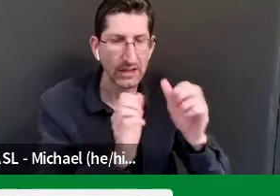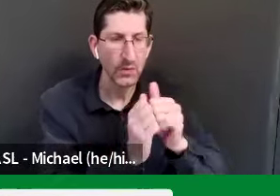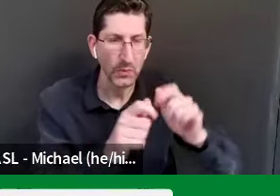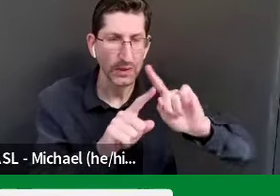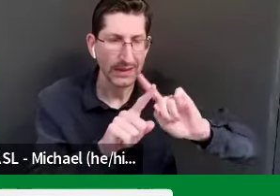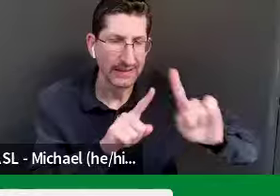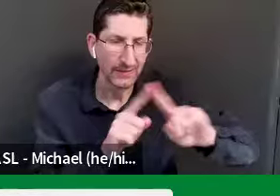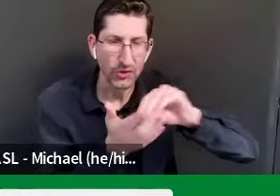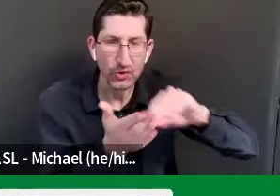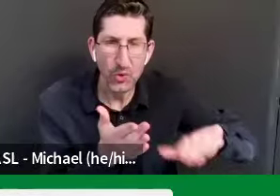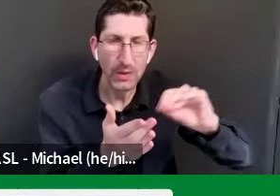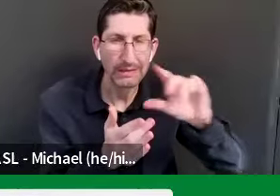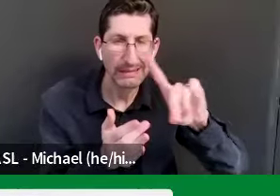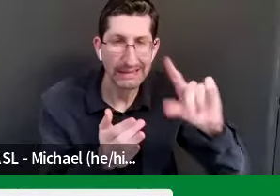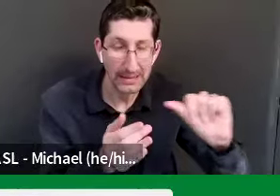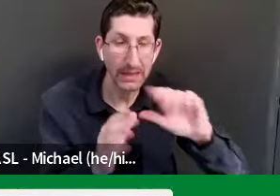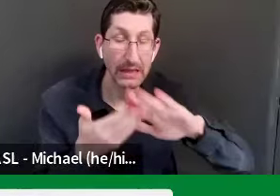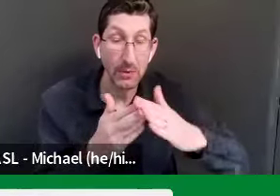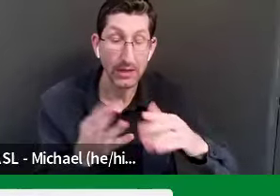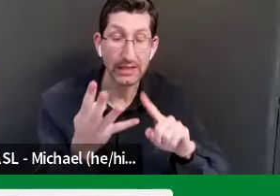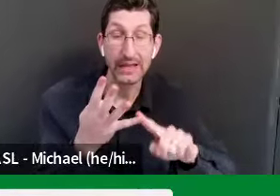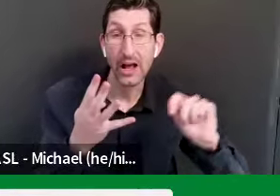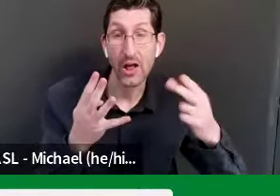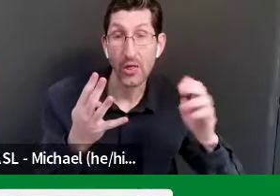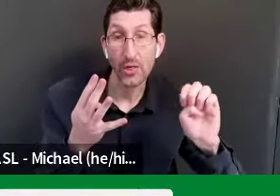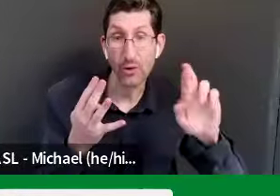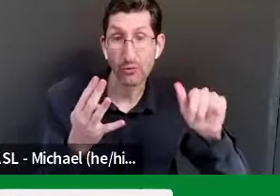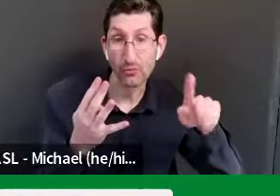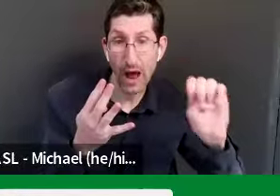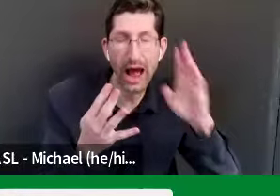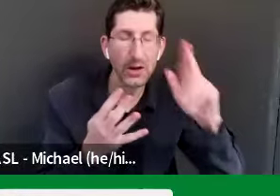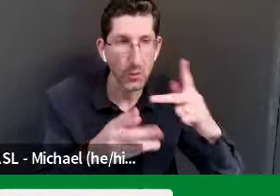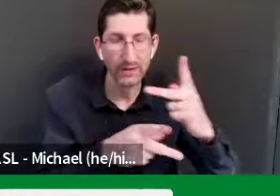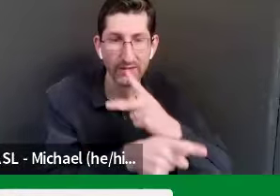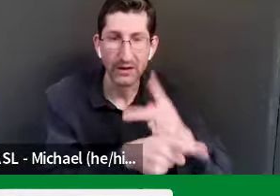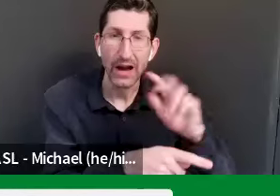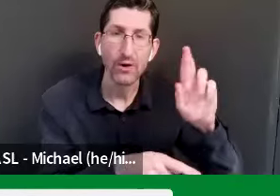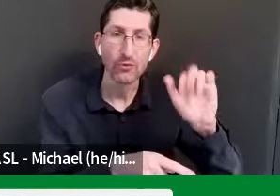AND DISABILITY COMMUNITIES. AND THEN FOR THE RIDE WORKING